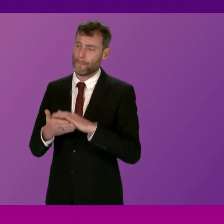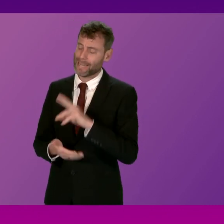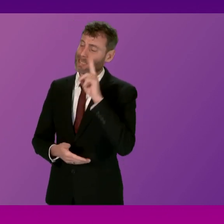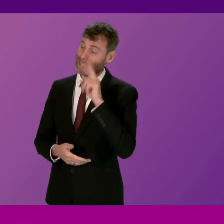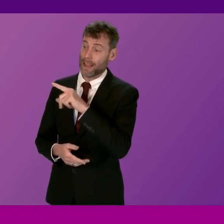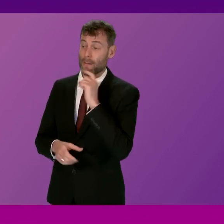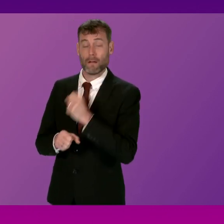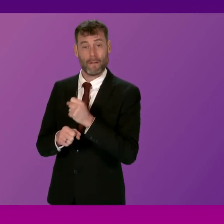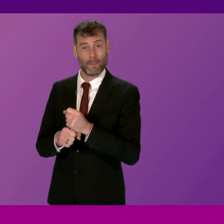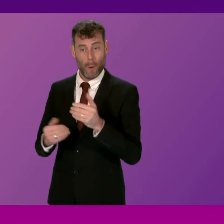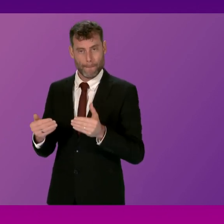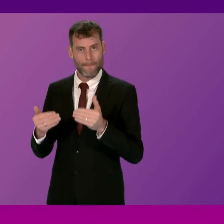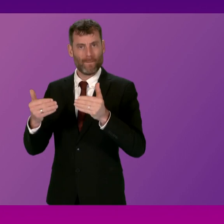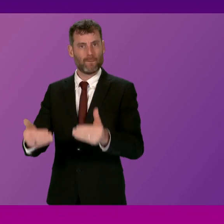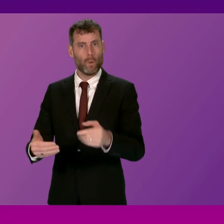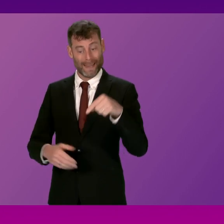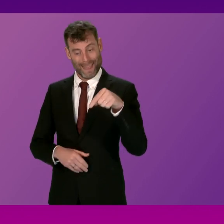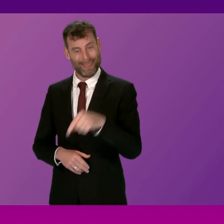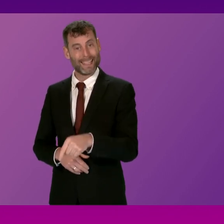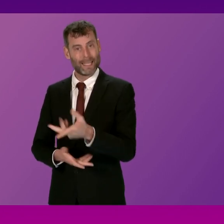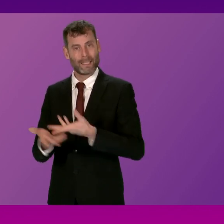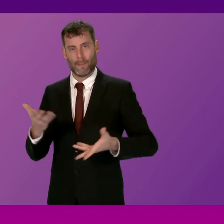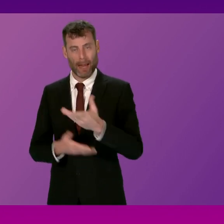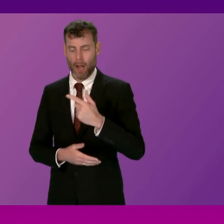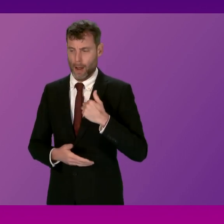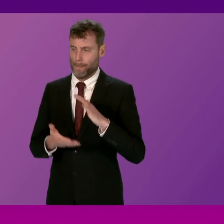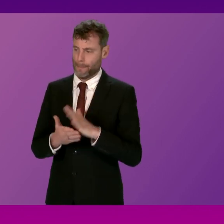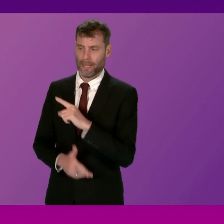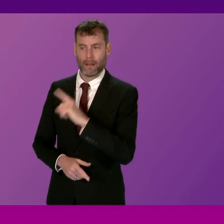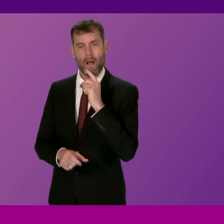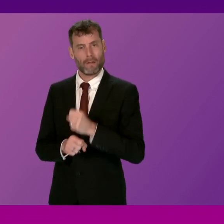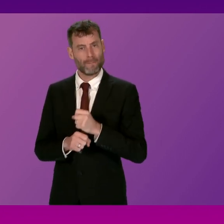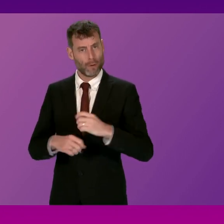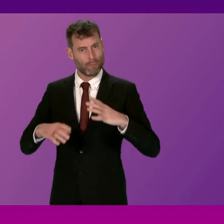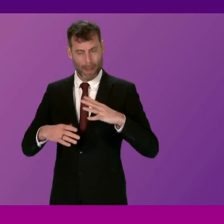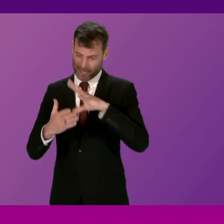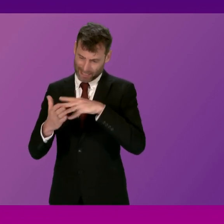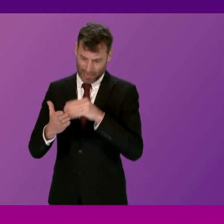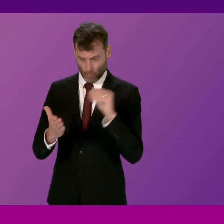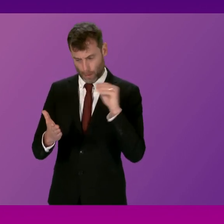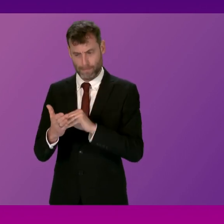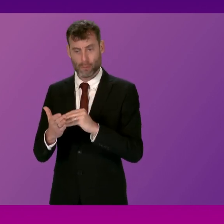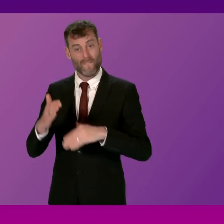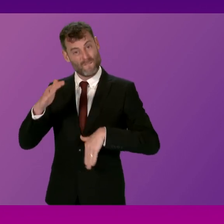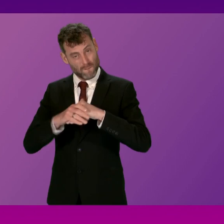ensuring that the Parliament has a full afternoon in which to address issues of key importance not just to disabled people, but to Scotland.